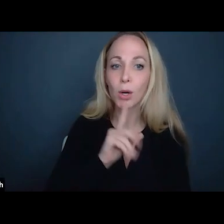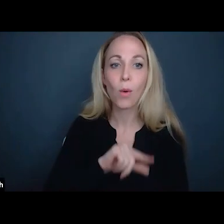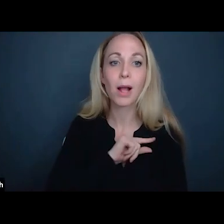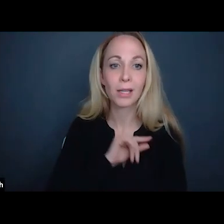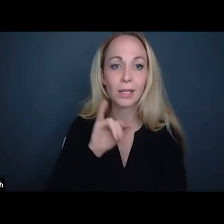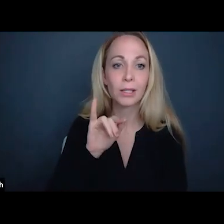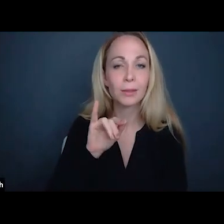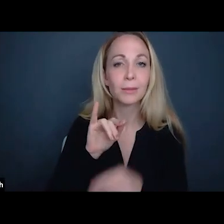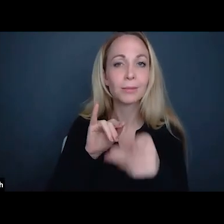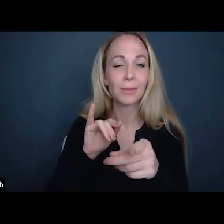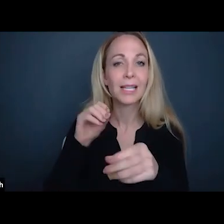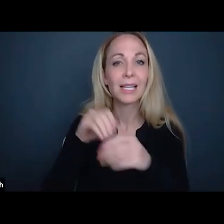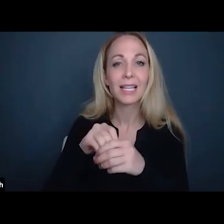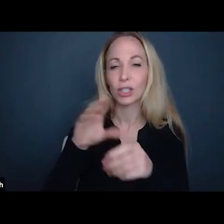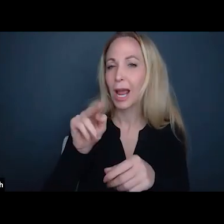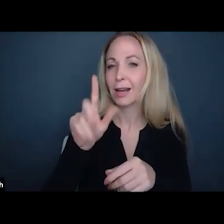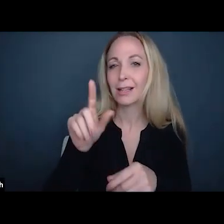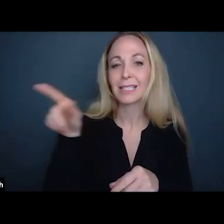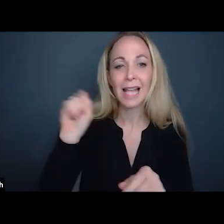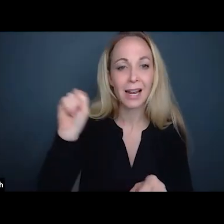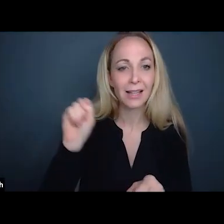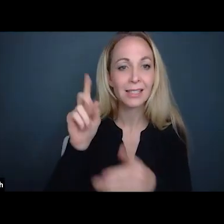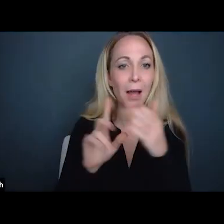Seattle designed by my new office, MIG, and SvR.